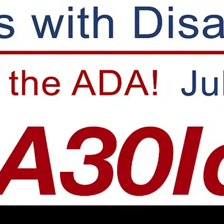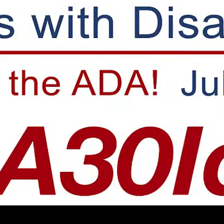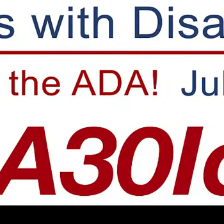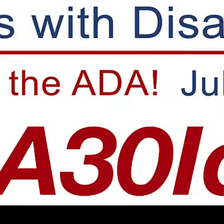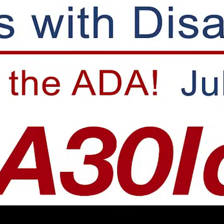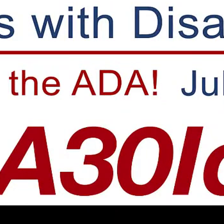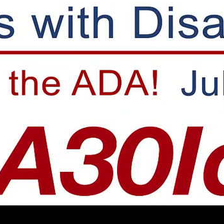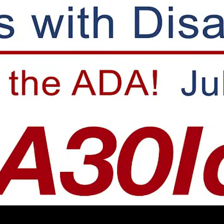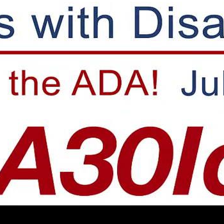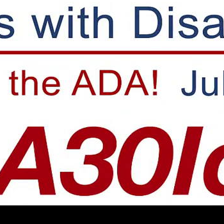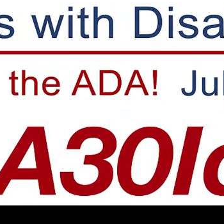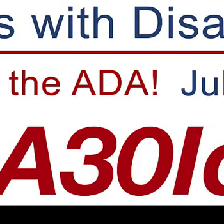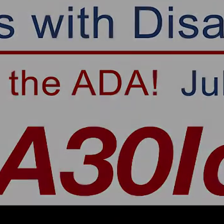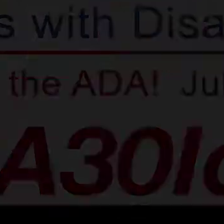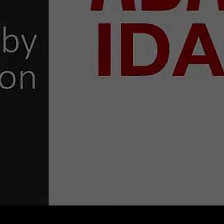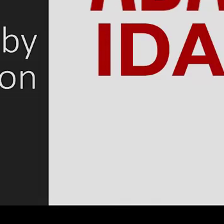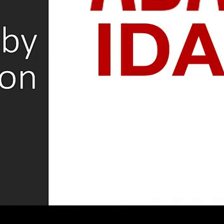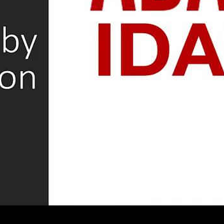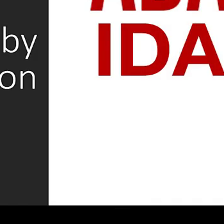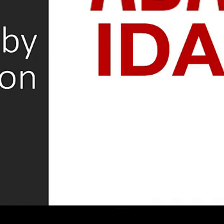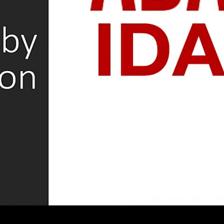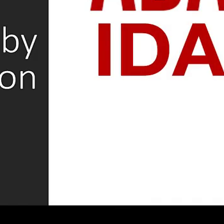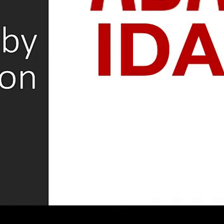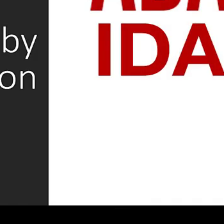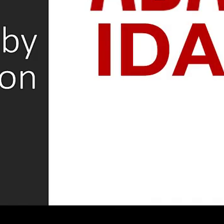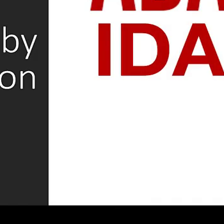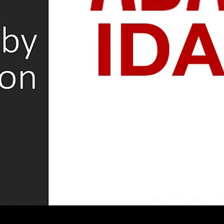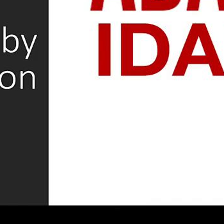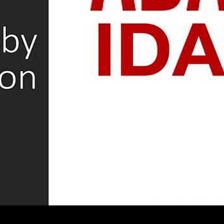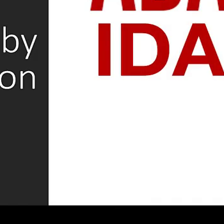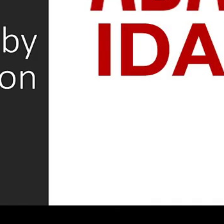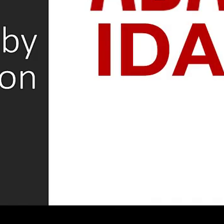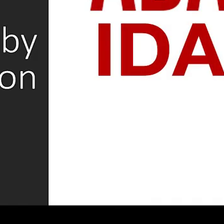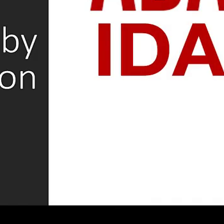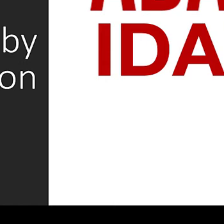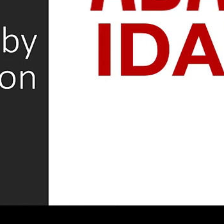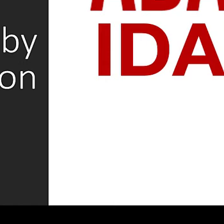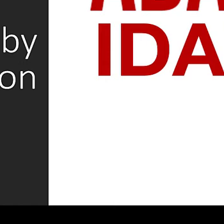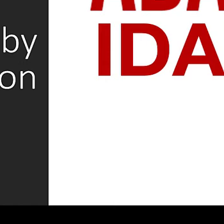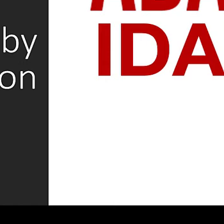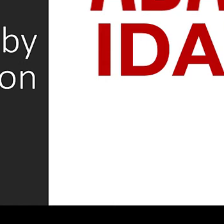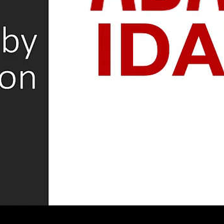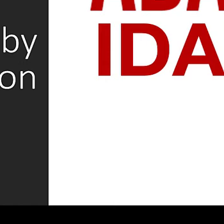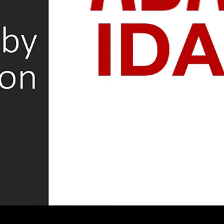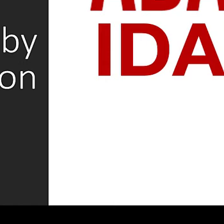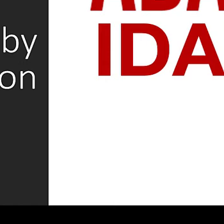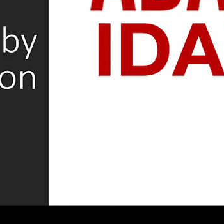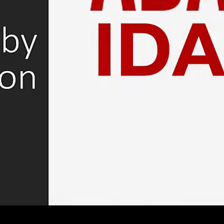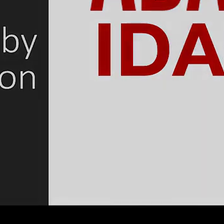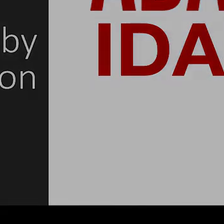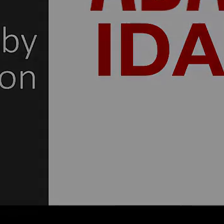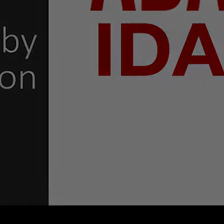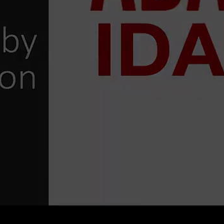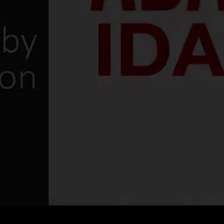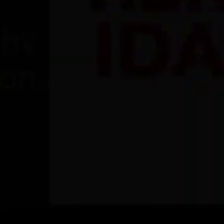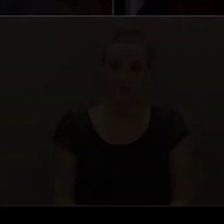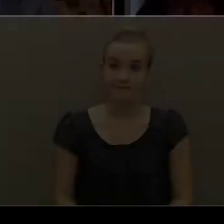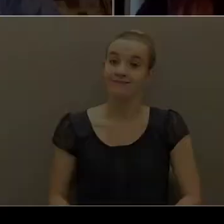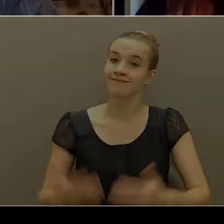ADA 30 Idaho Interview Series. Ashley Olson interviewed by Erik Kingston.